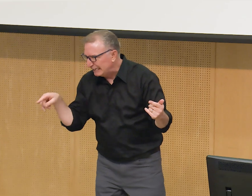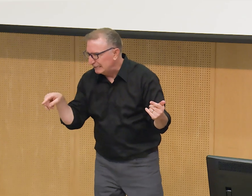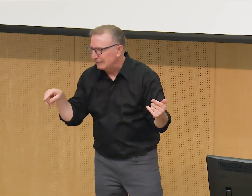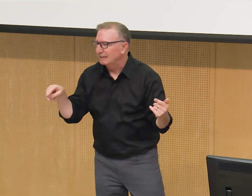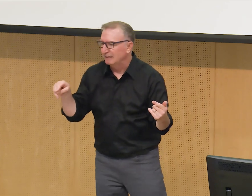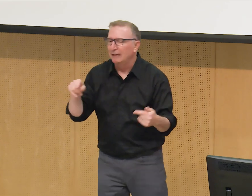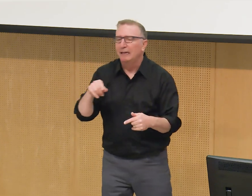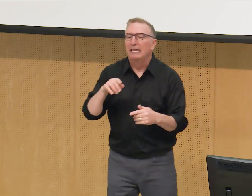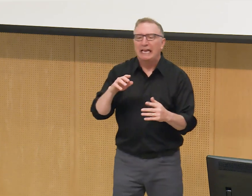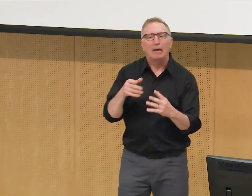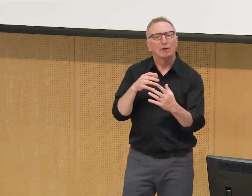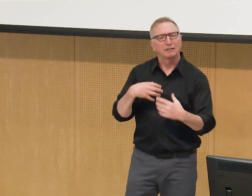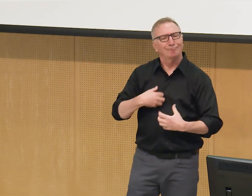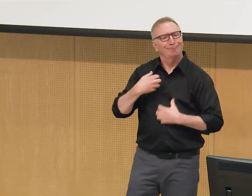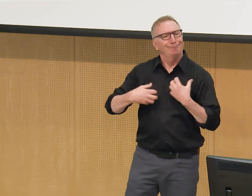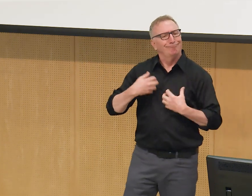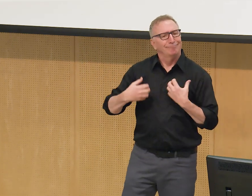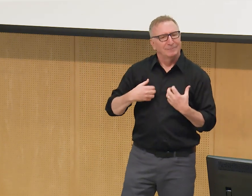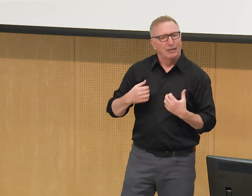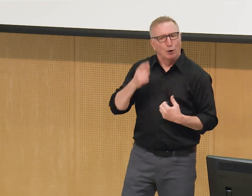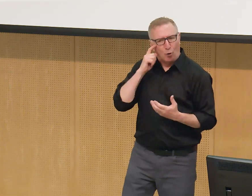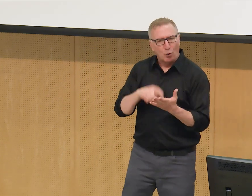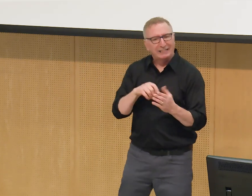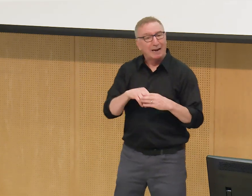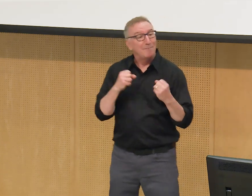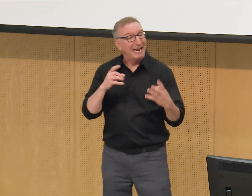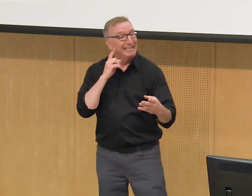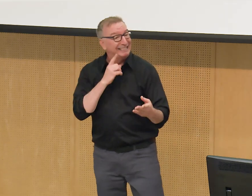he wrote this a while back.